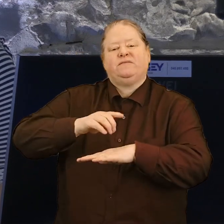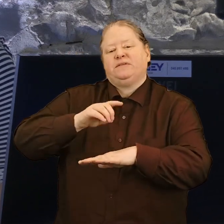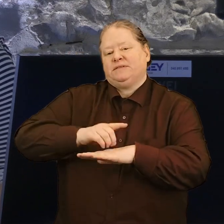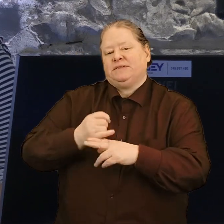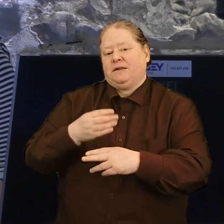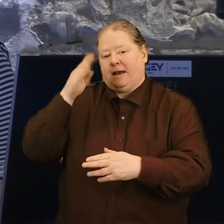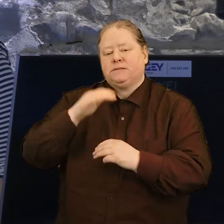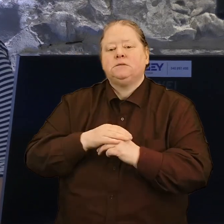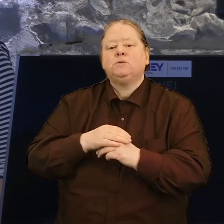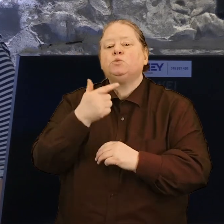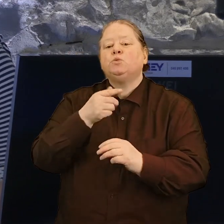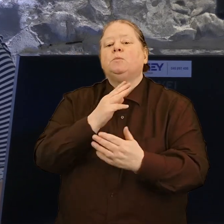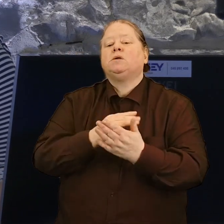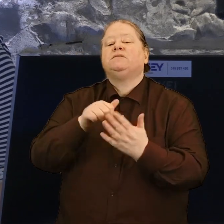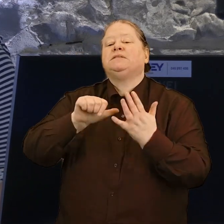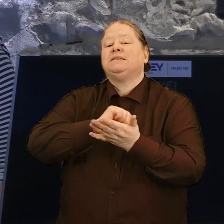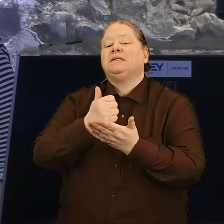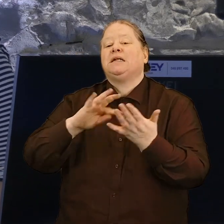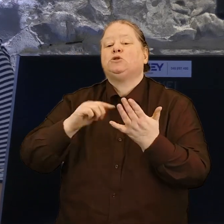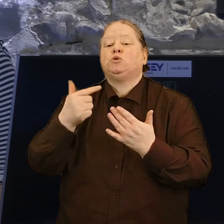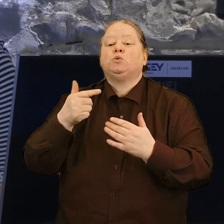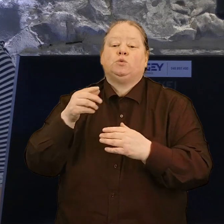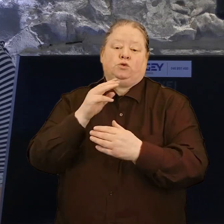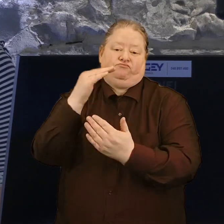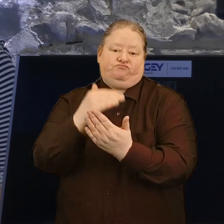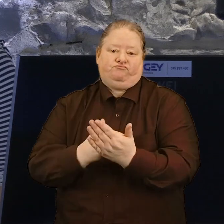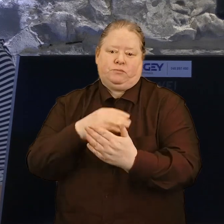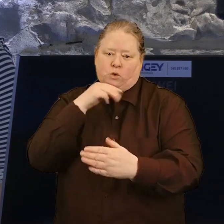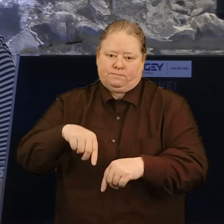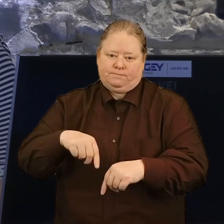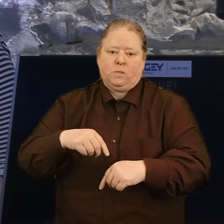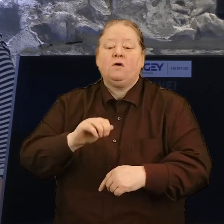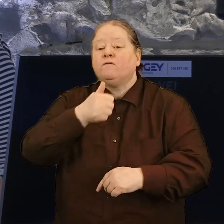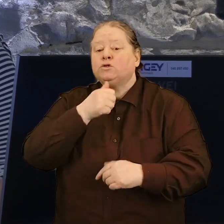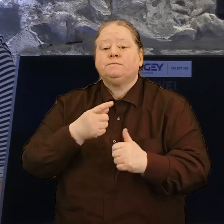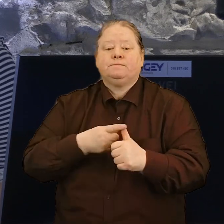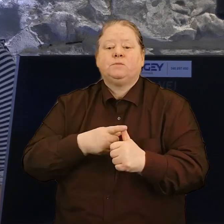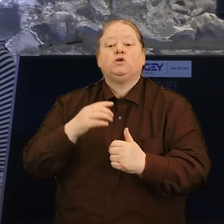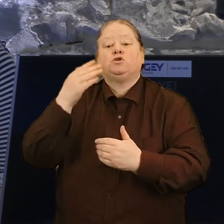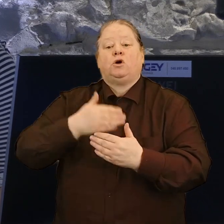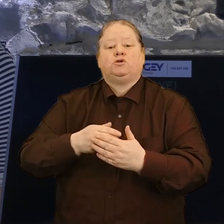Two aspects of the 1692 charter important for this paper. Firstly, the charter granted the College the authority to licence